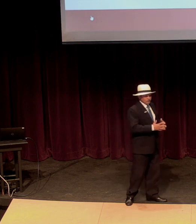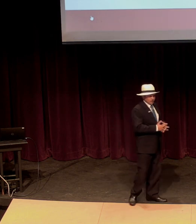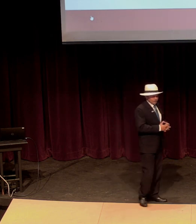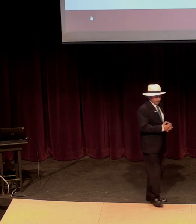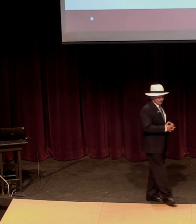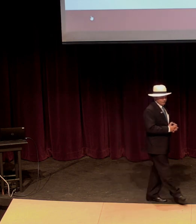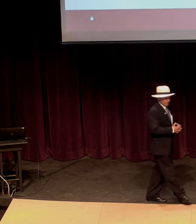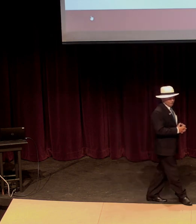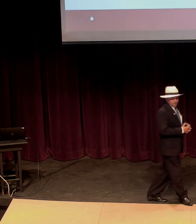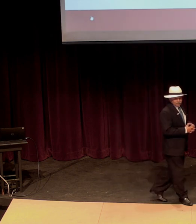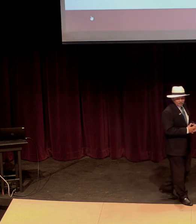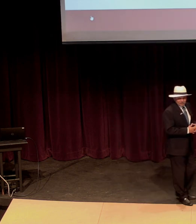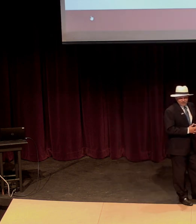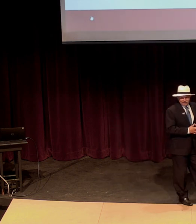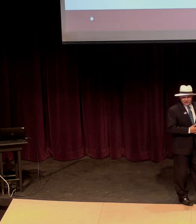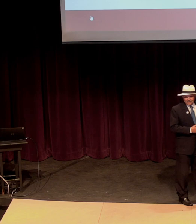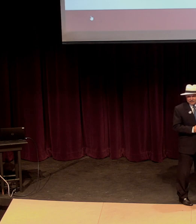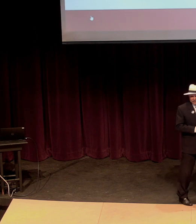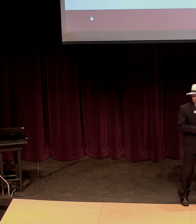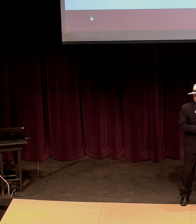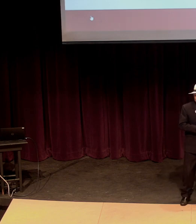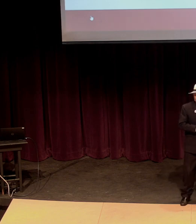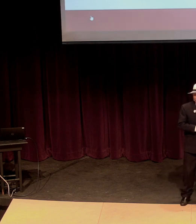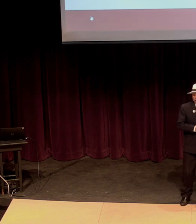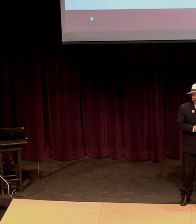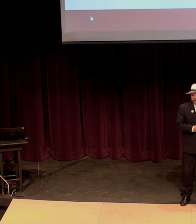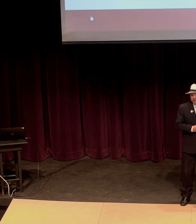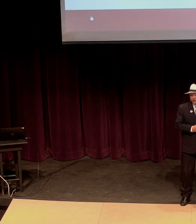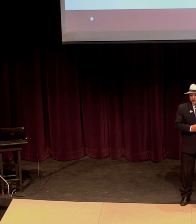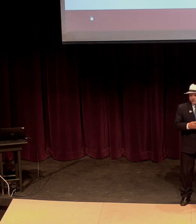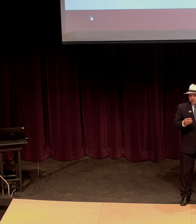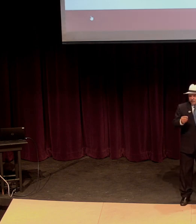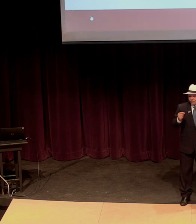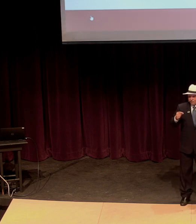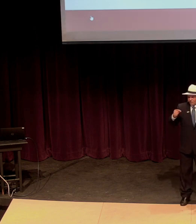different than the '80s, '90s, but we stay as employees of the institution for